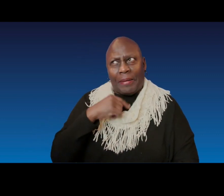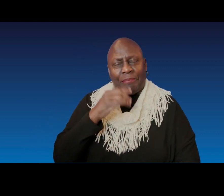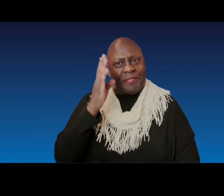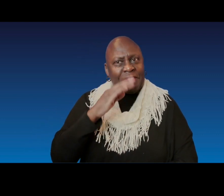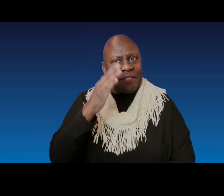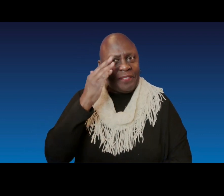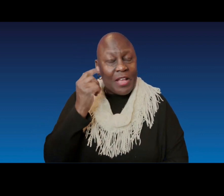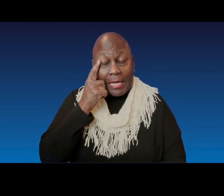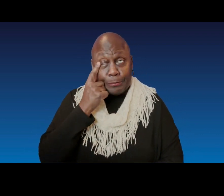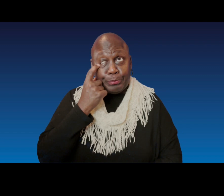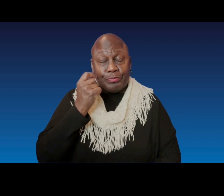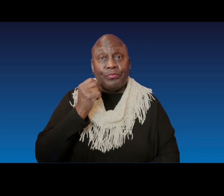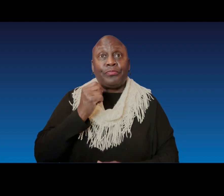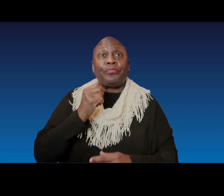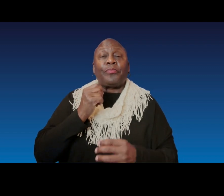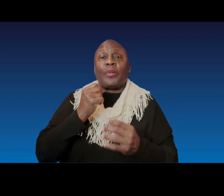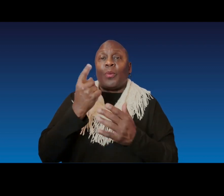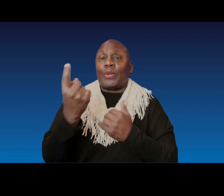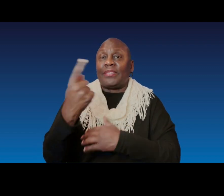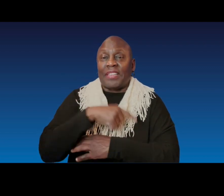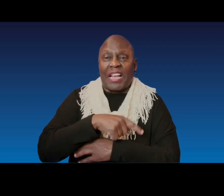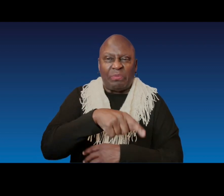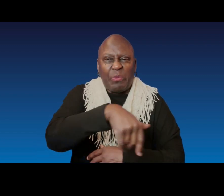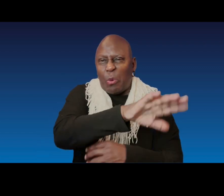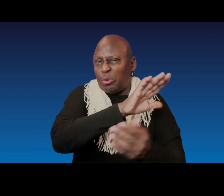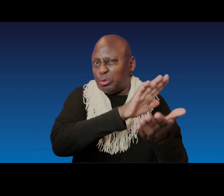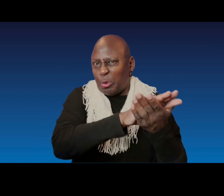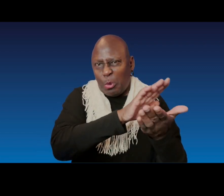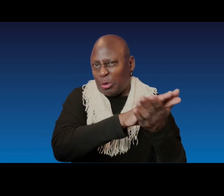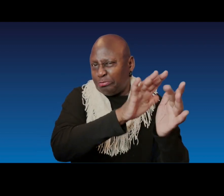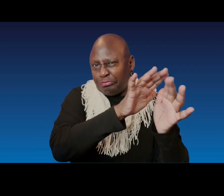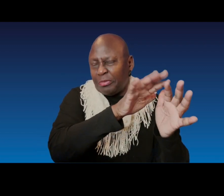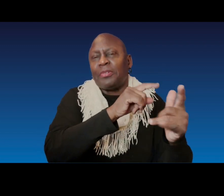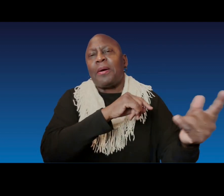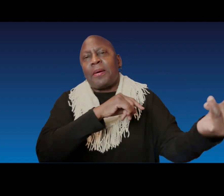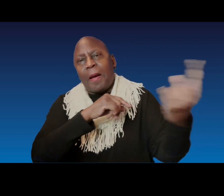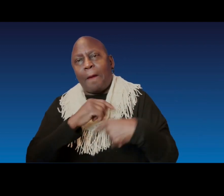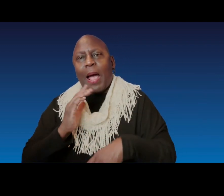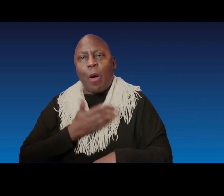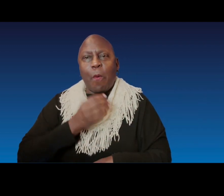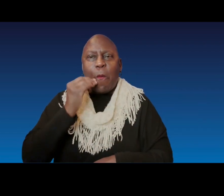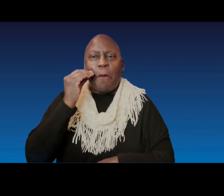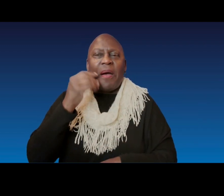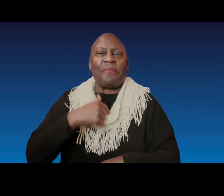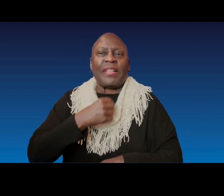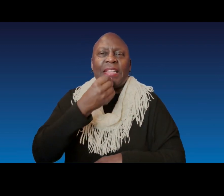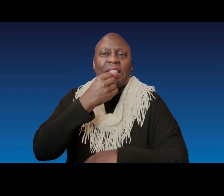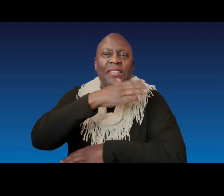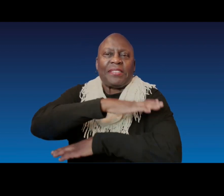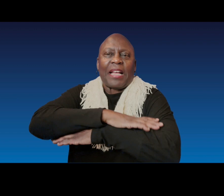My older two children are deaf while my third child is a CODA. I'll never forget this.